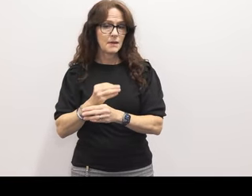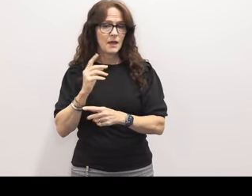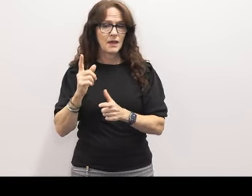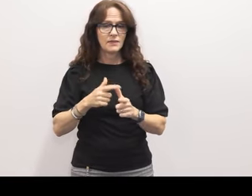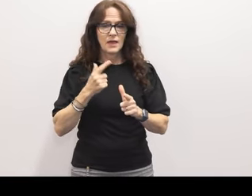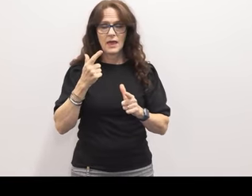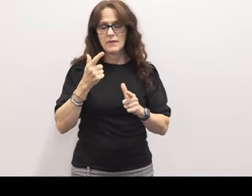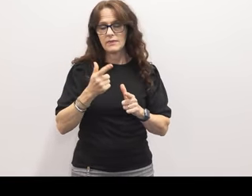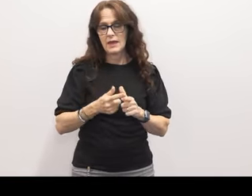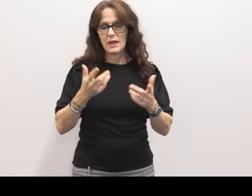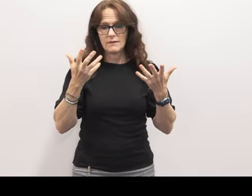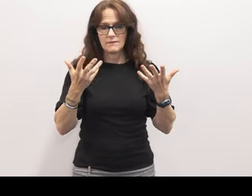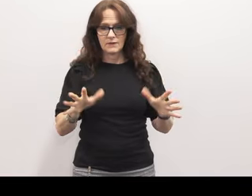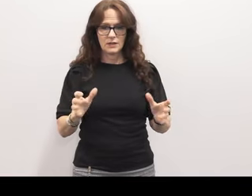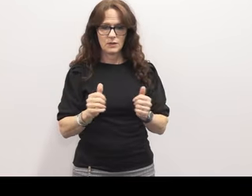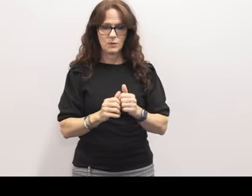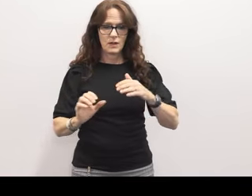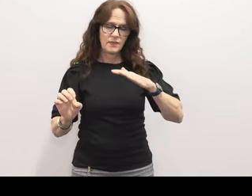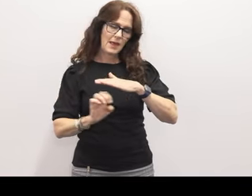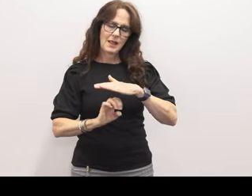And then we're going to finish off with our elementary